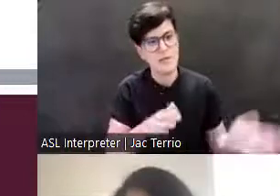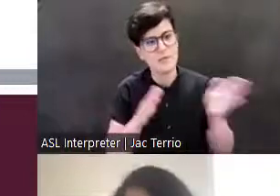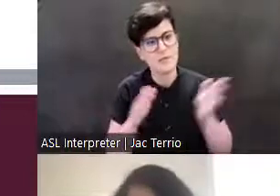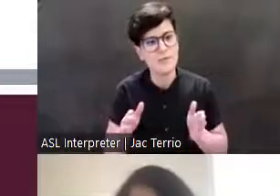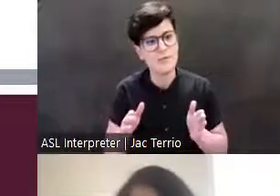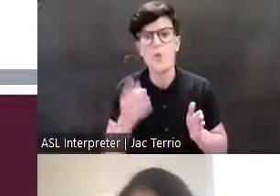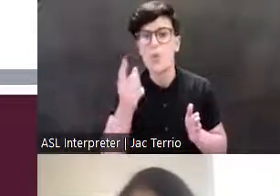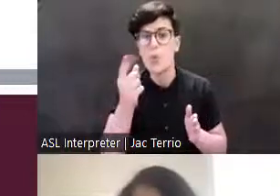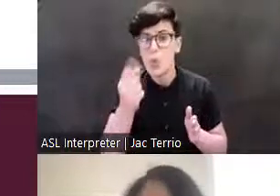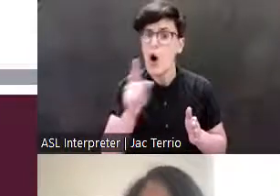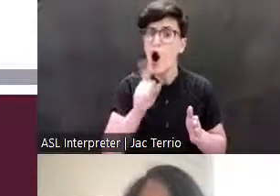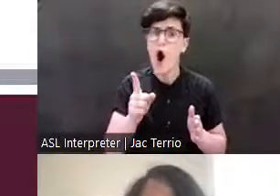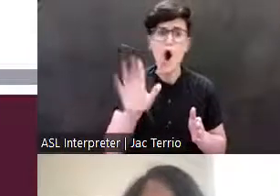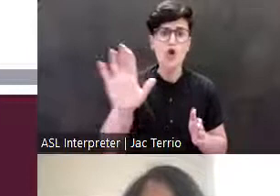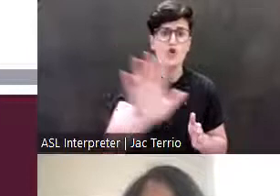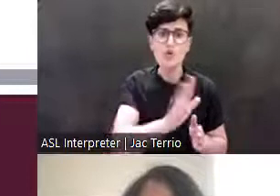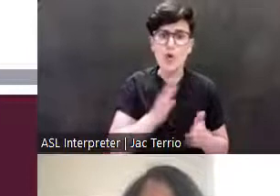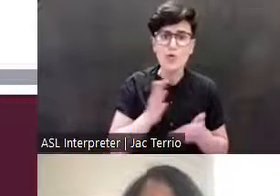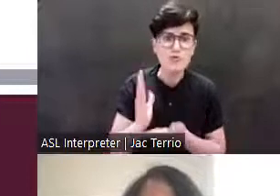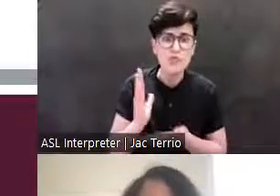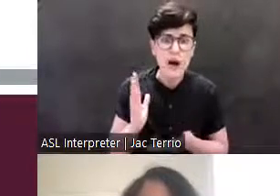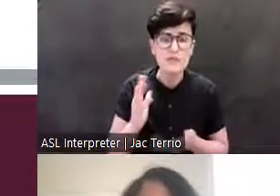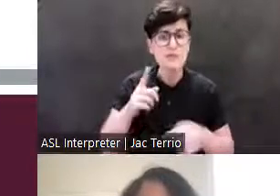people with disabilities under the fair housing act.